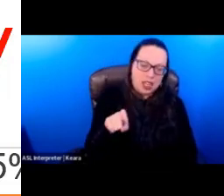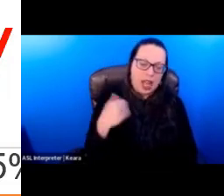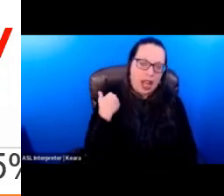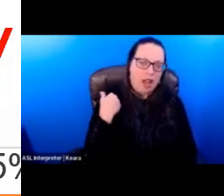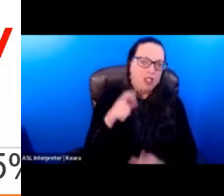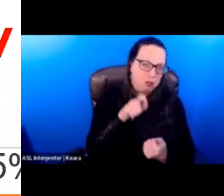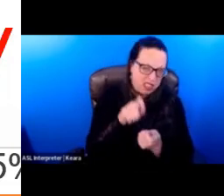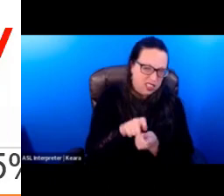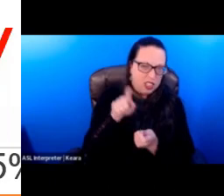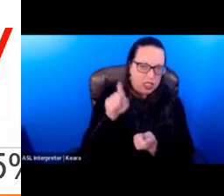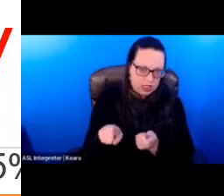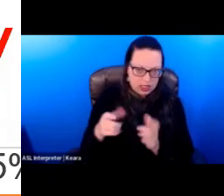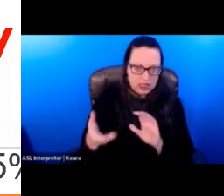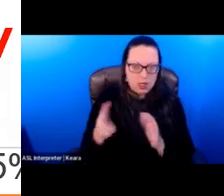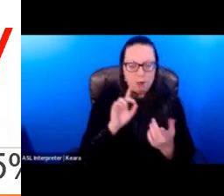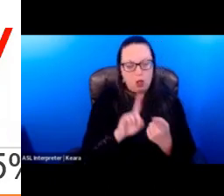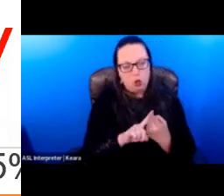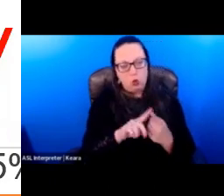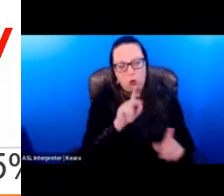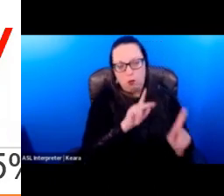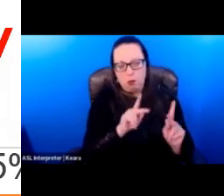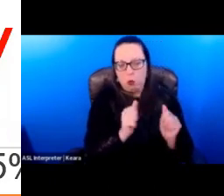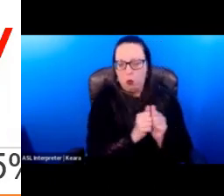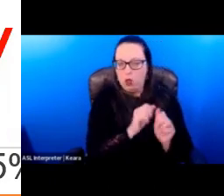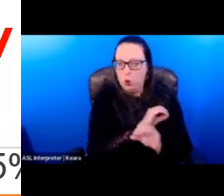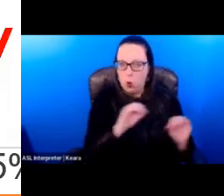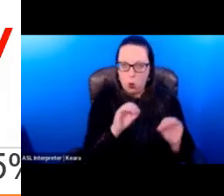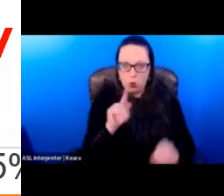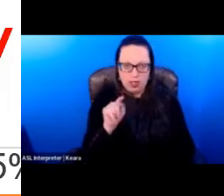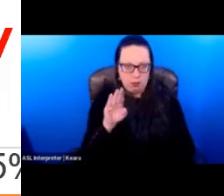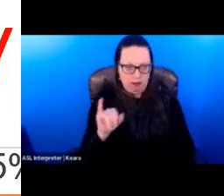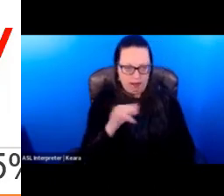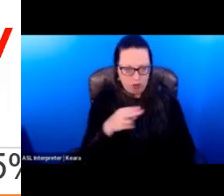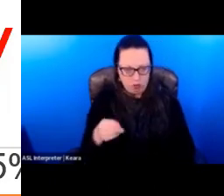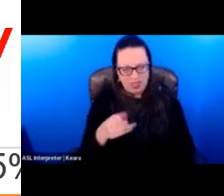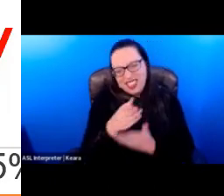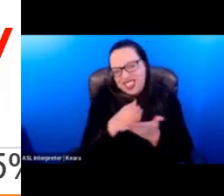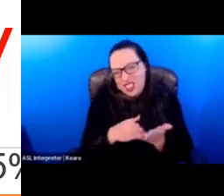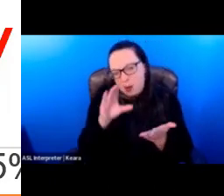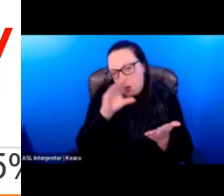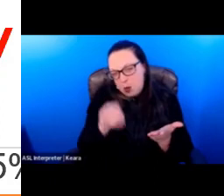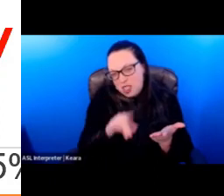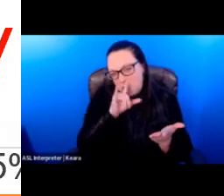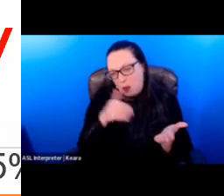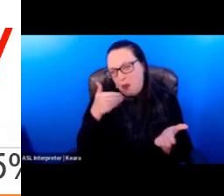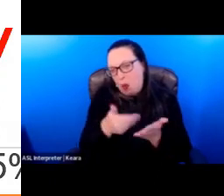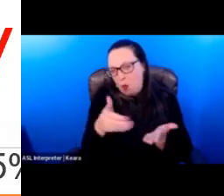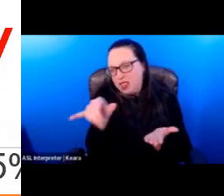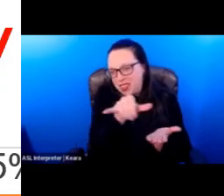history, the blue bar, some of these percentages aren't that different. And you may have a